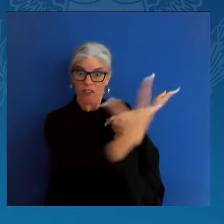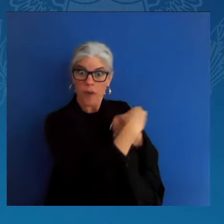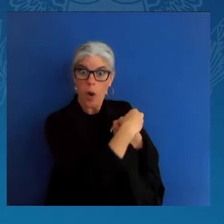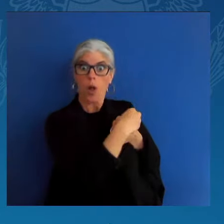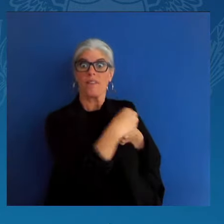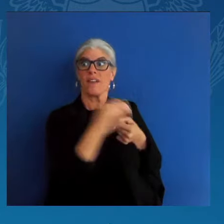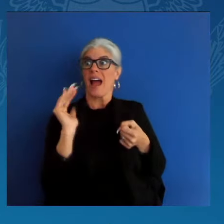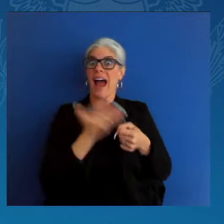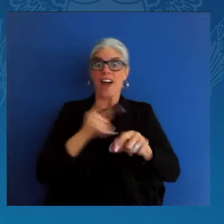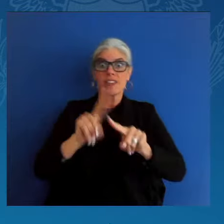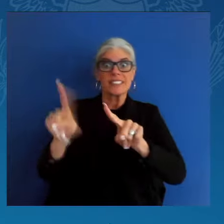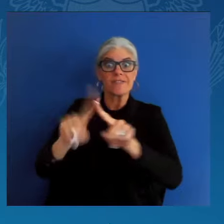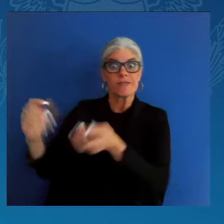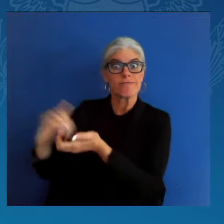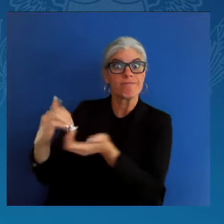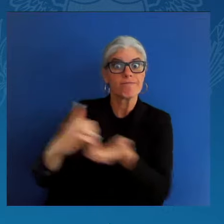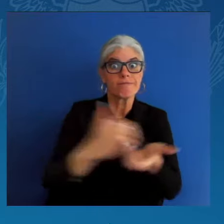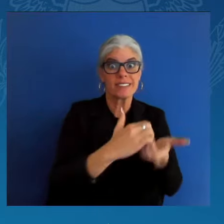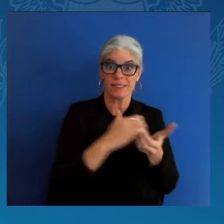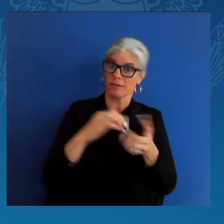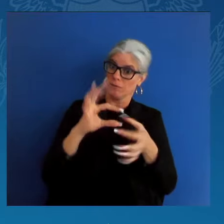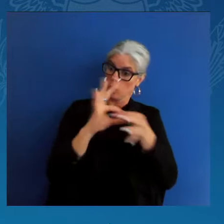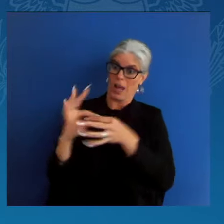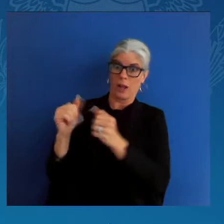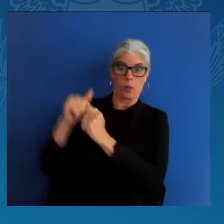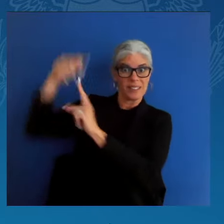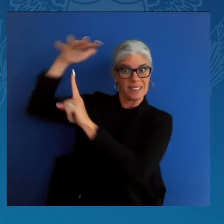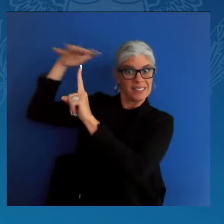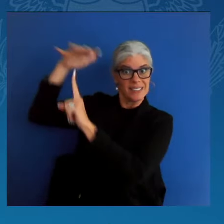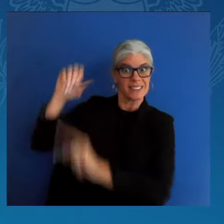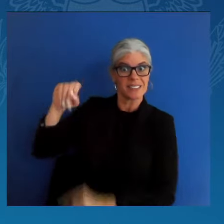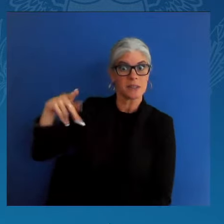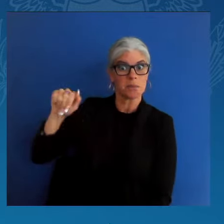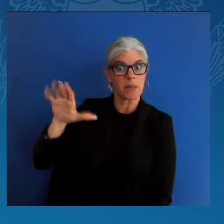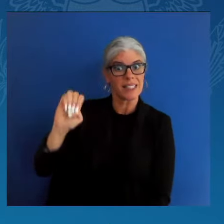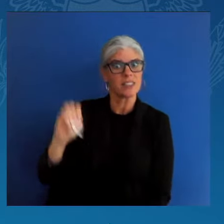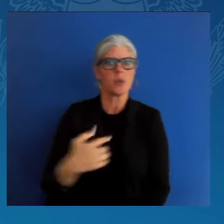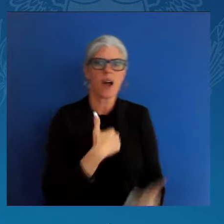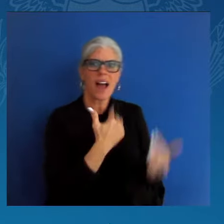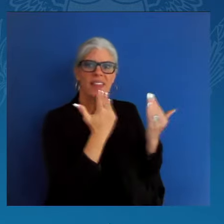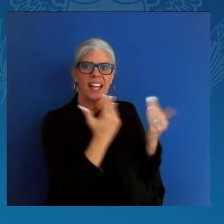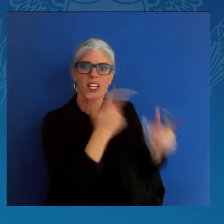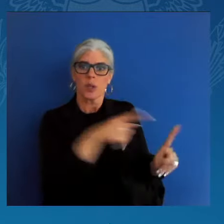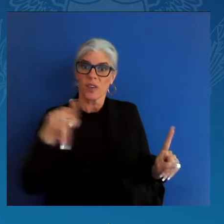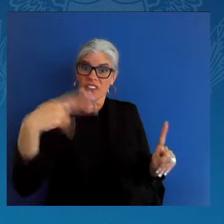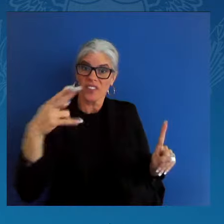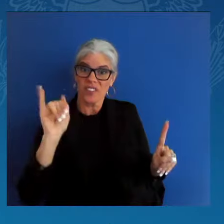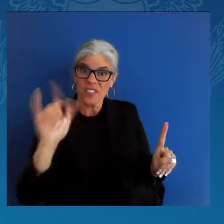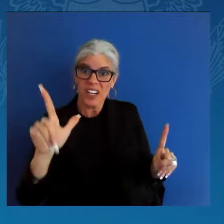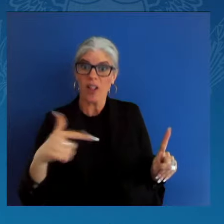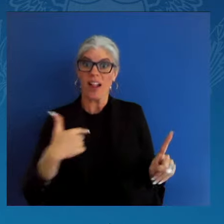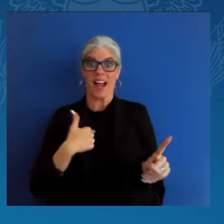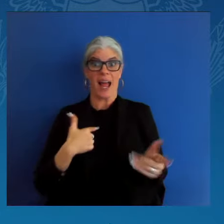Secretary Hicks: Great. Thank you very much, Phil. And I'm here on behalf of Secretary Austin, who is on his way back from the Middle East. So as you suggested,